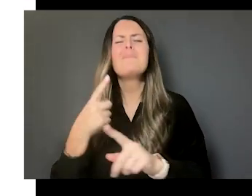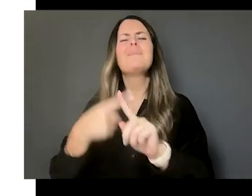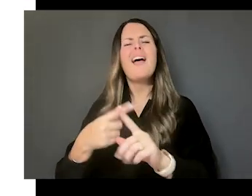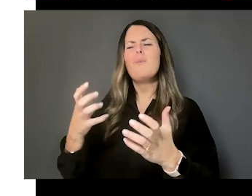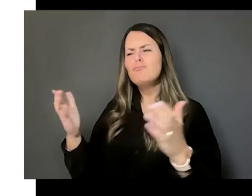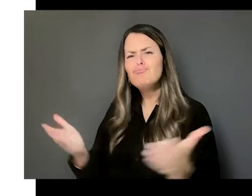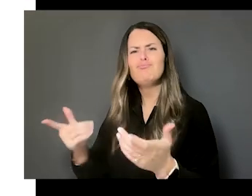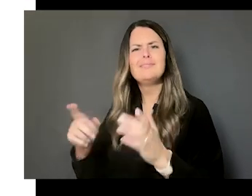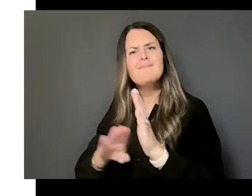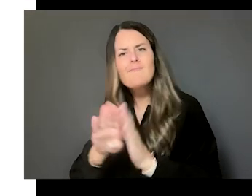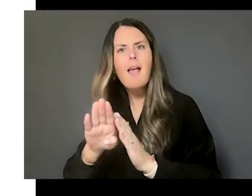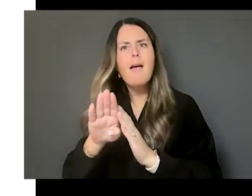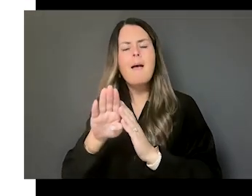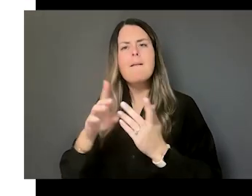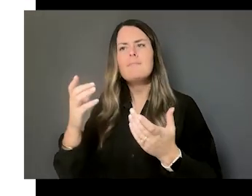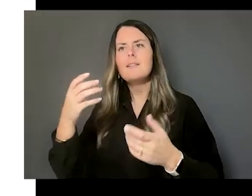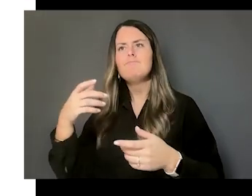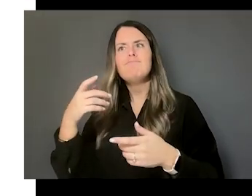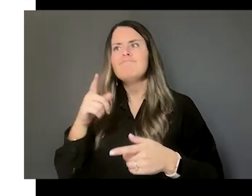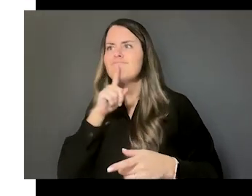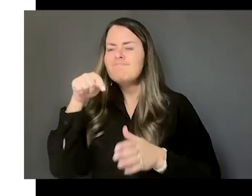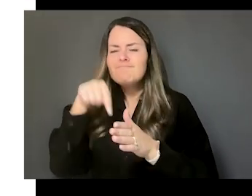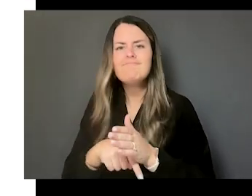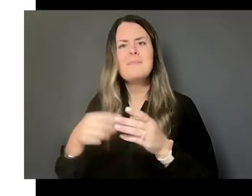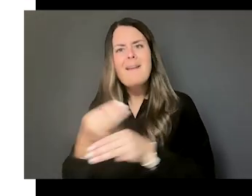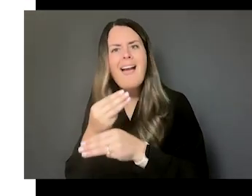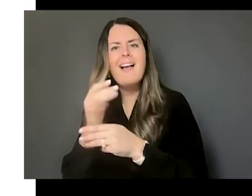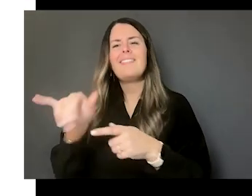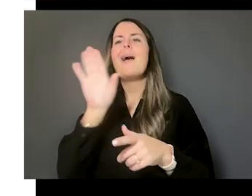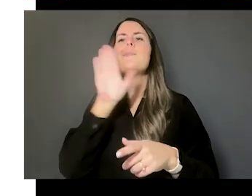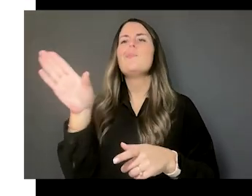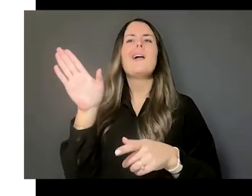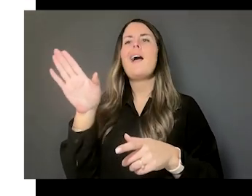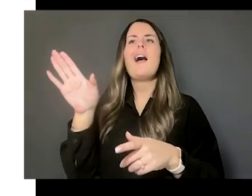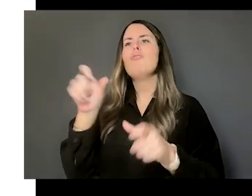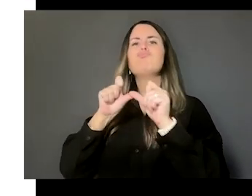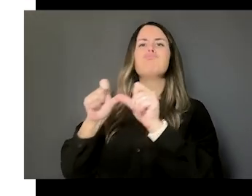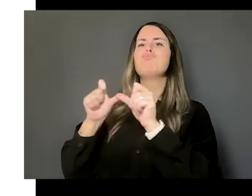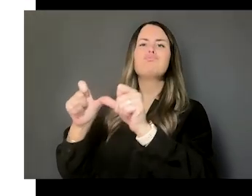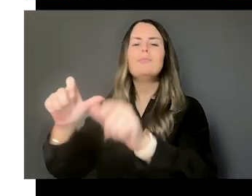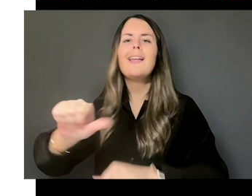deep conceptual understanding that will transfer across any scenario that they're given.